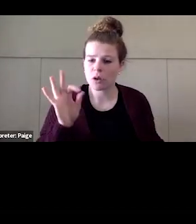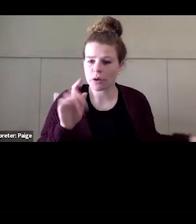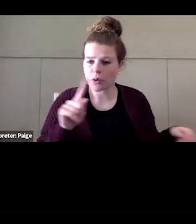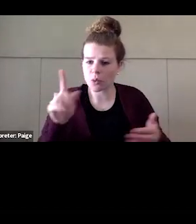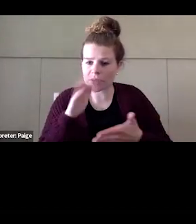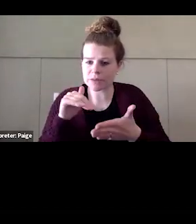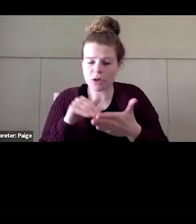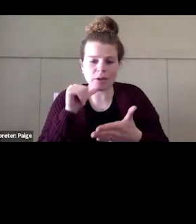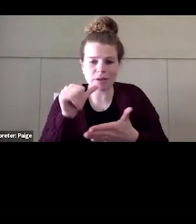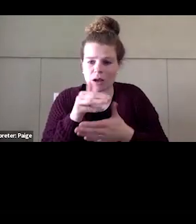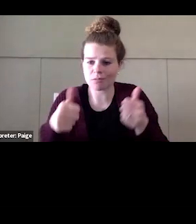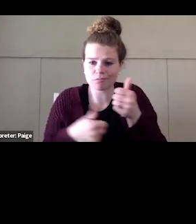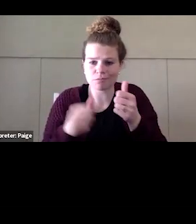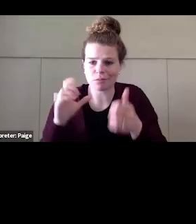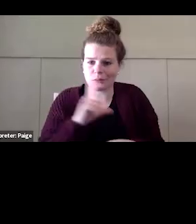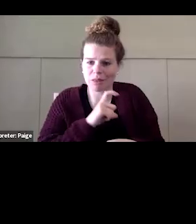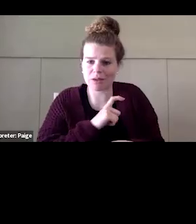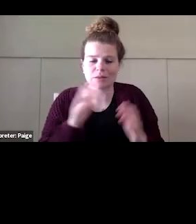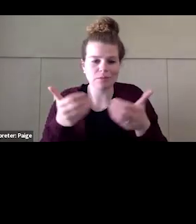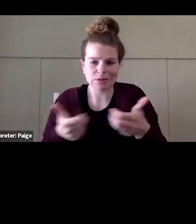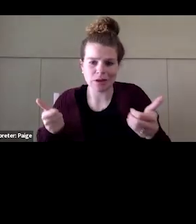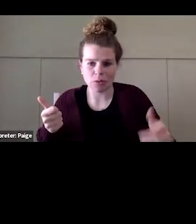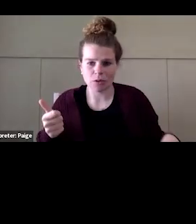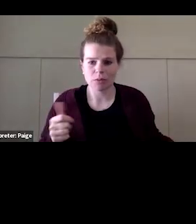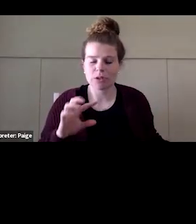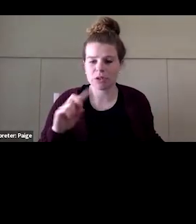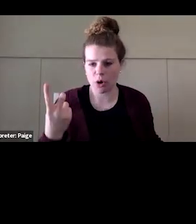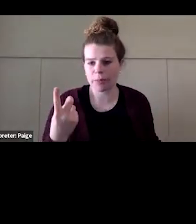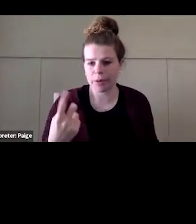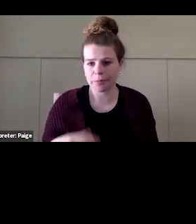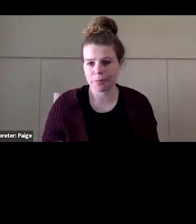it is a completely separate department within the Department of Safety.